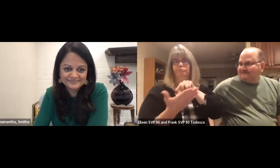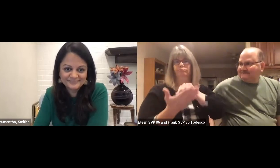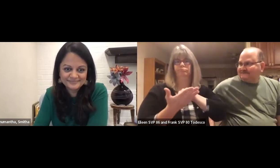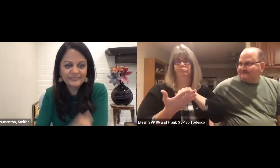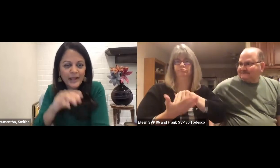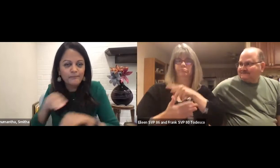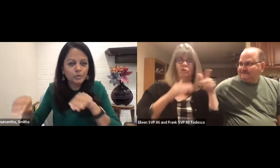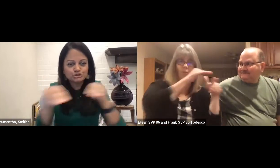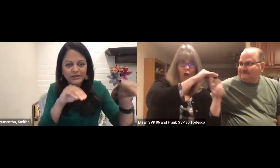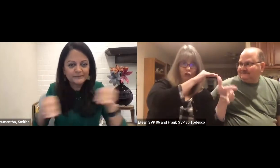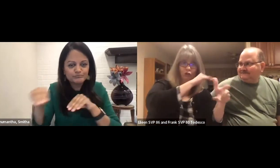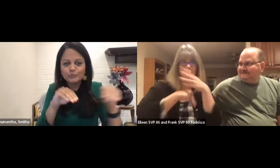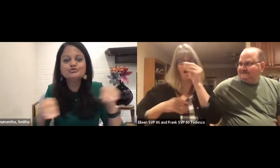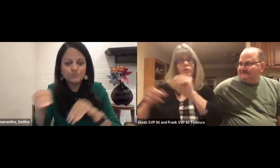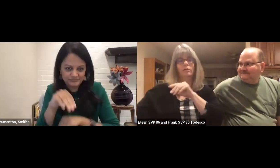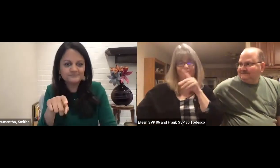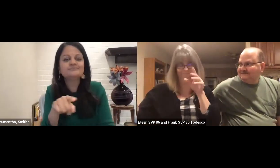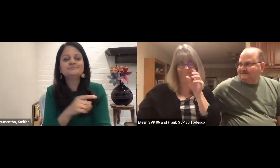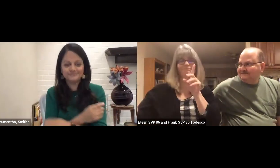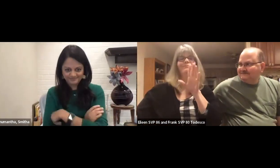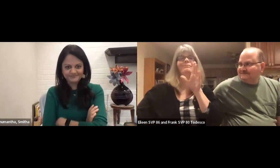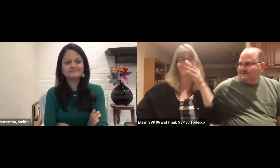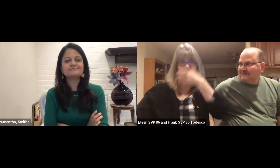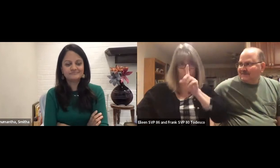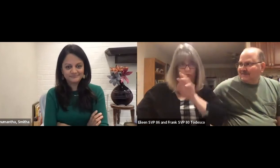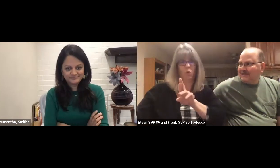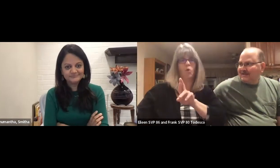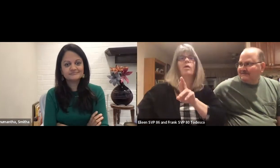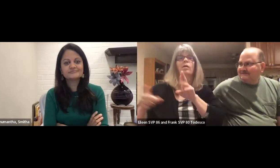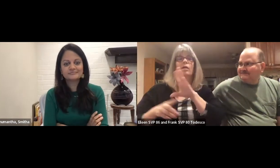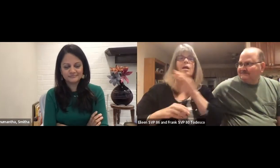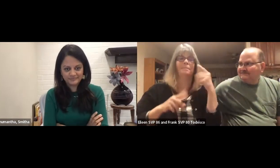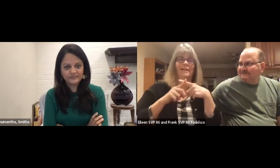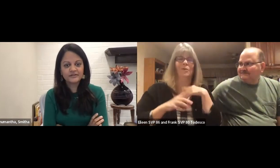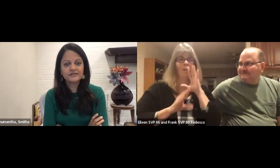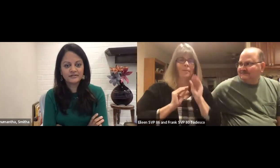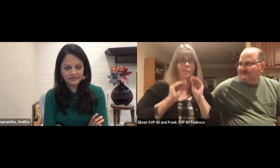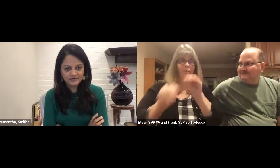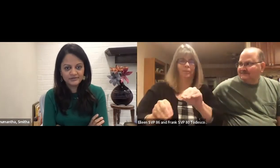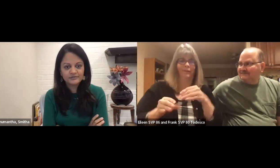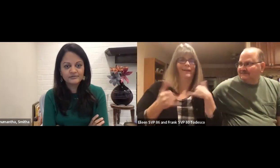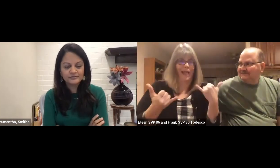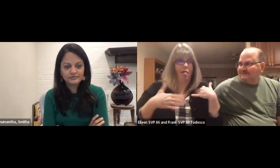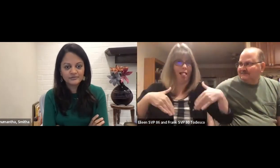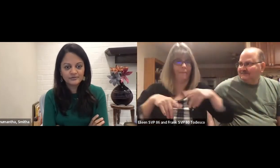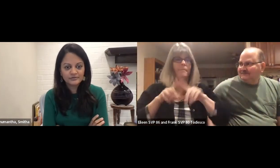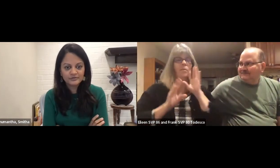and there is an alarm that will alert us if there is movement in the garage, and it is also there for the front door.